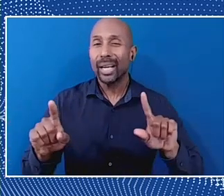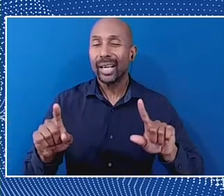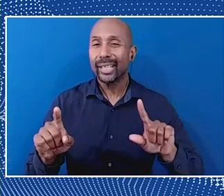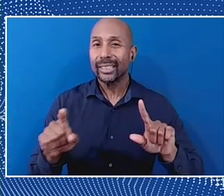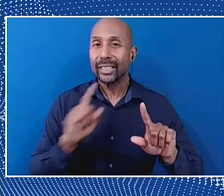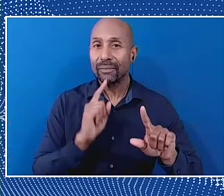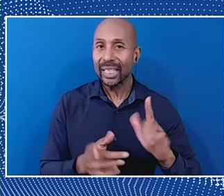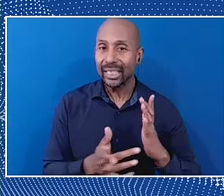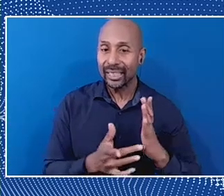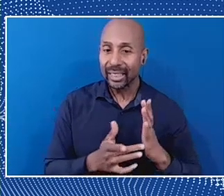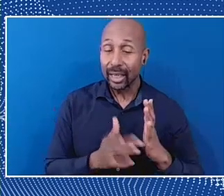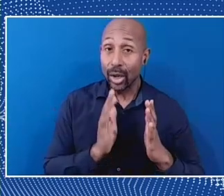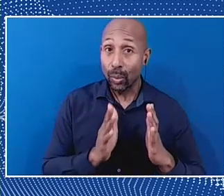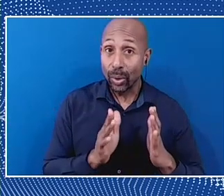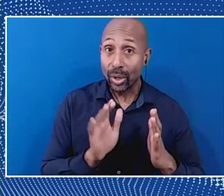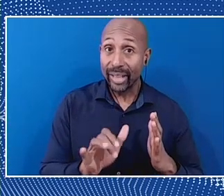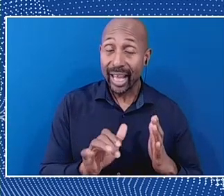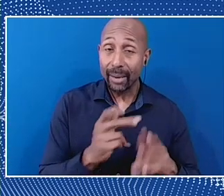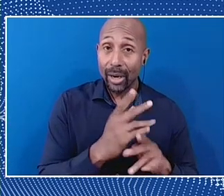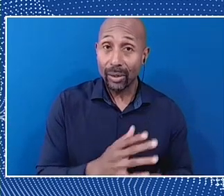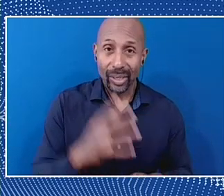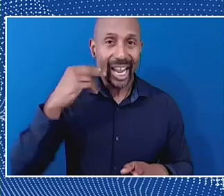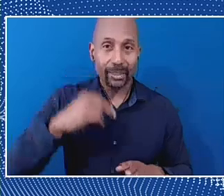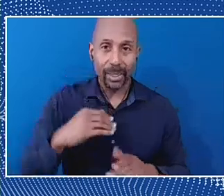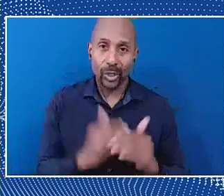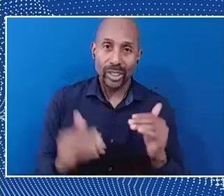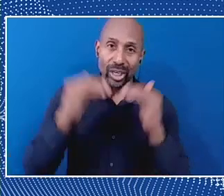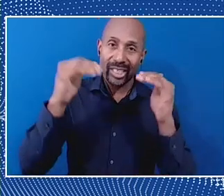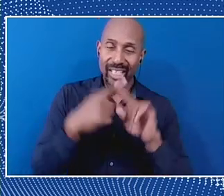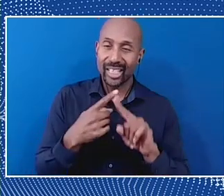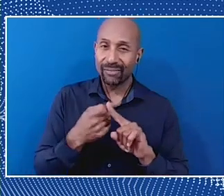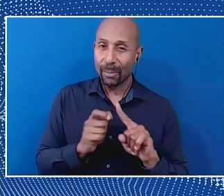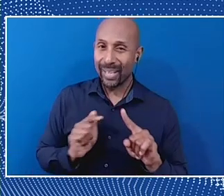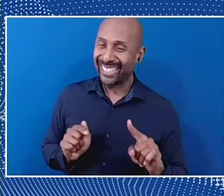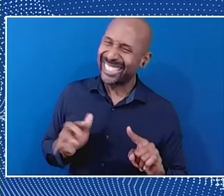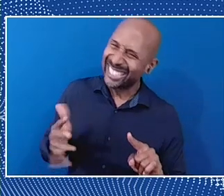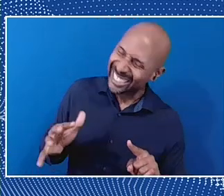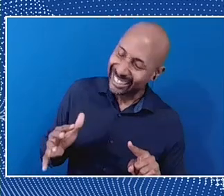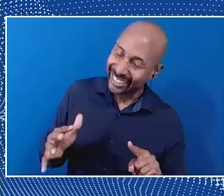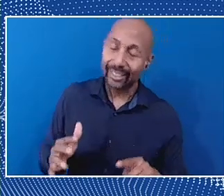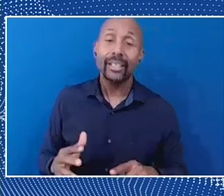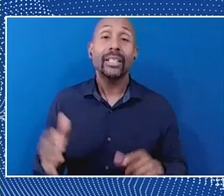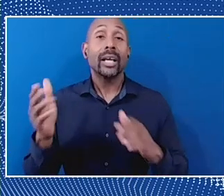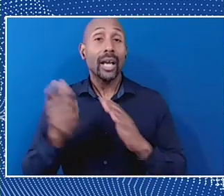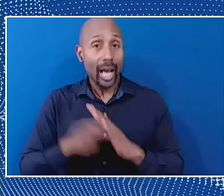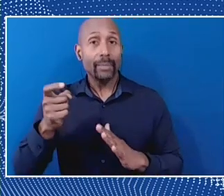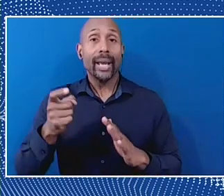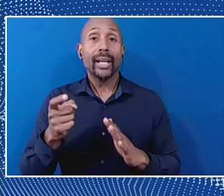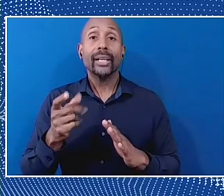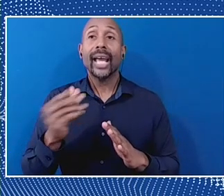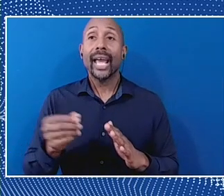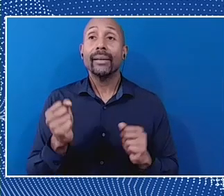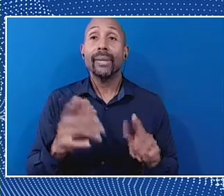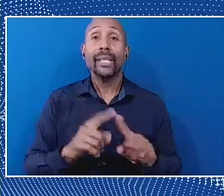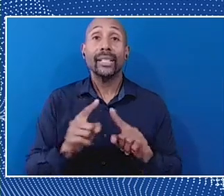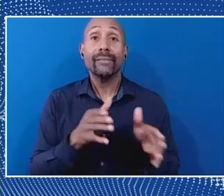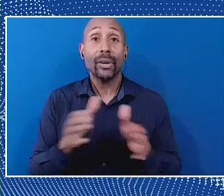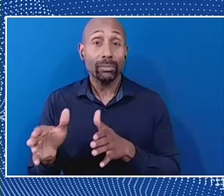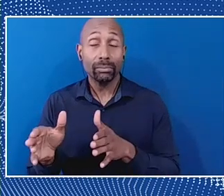deserve. So I just want to uplift that point again, that automatic multiple pathways is great, but we also have to make sure we're defining them to include